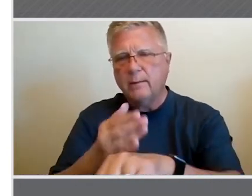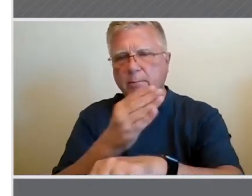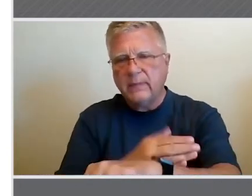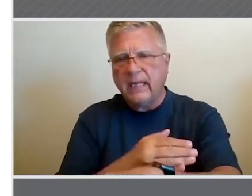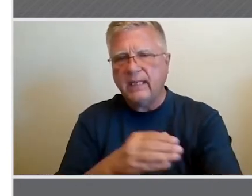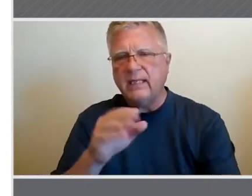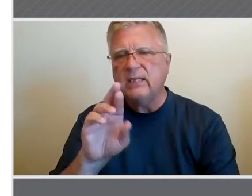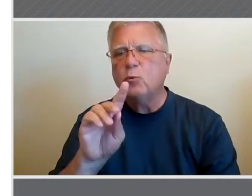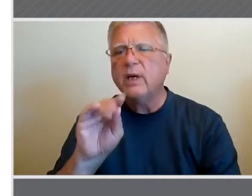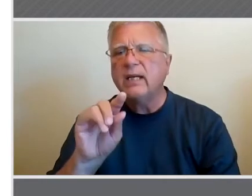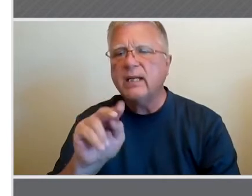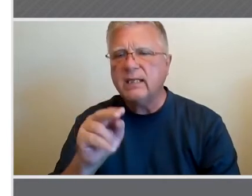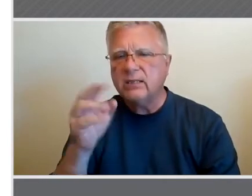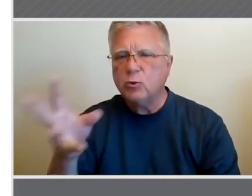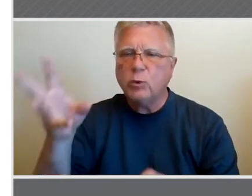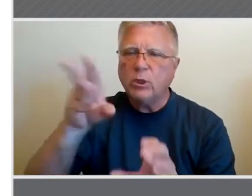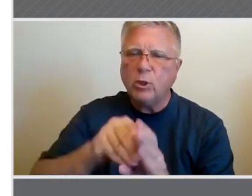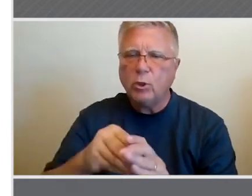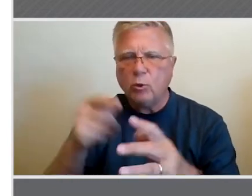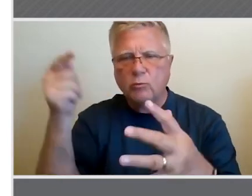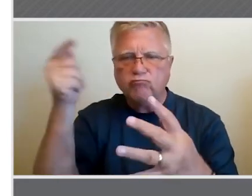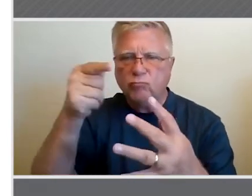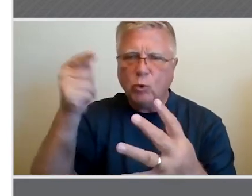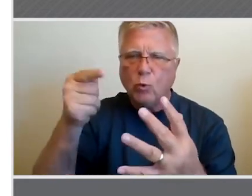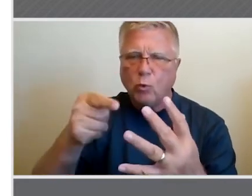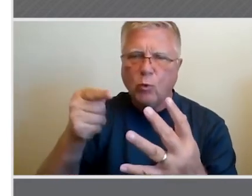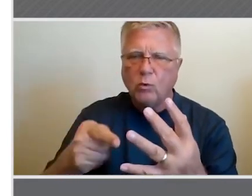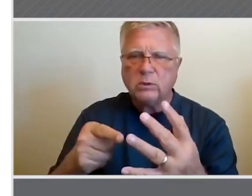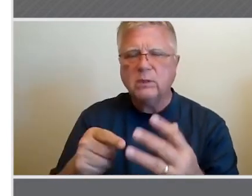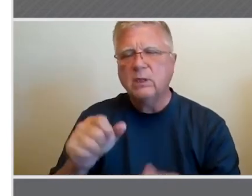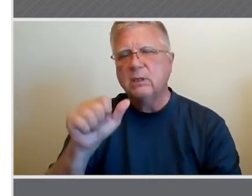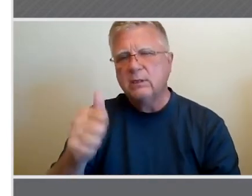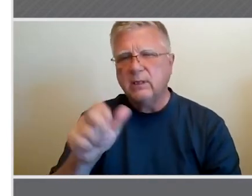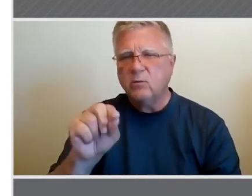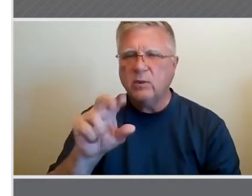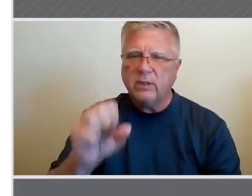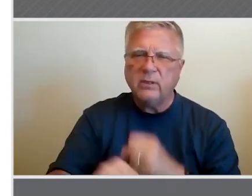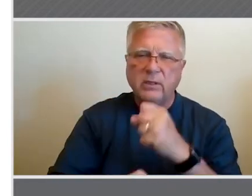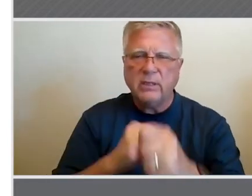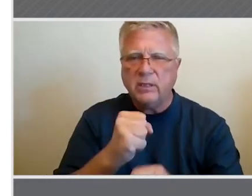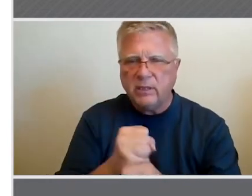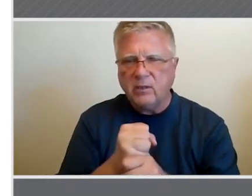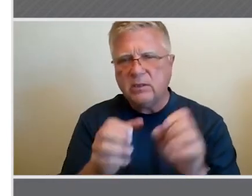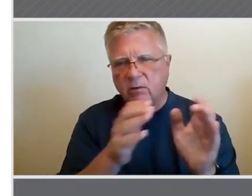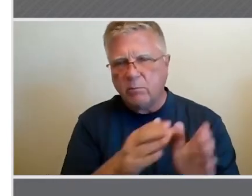include the goals that decades of Riverfront planning had had put into place and so putting